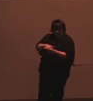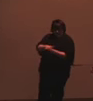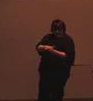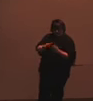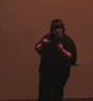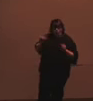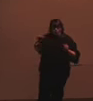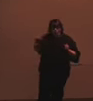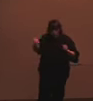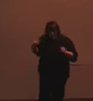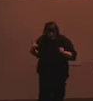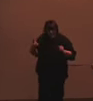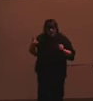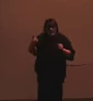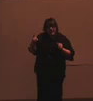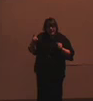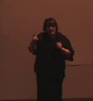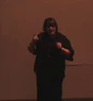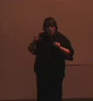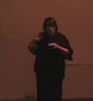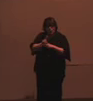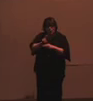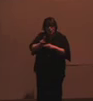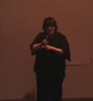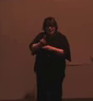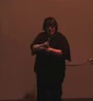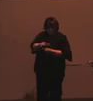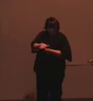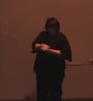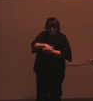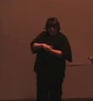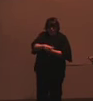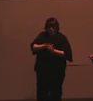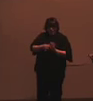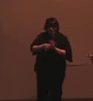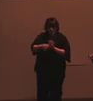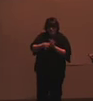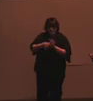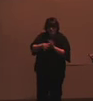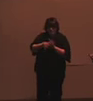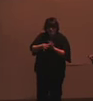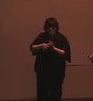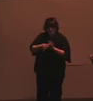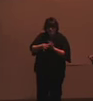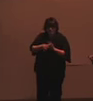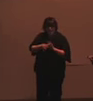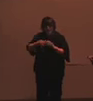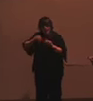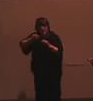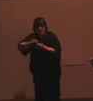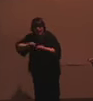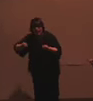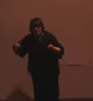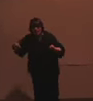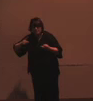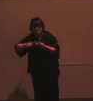by local relationships. Each elements-- box, trees, or space, in-between space,